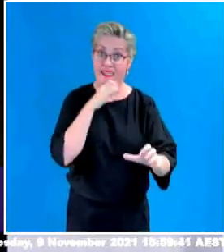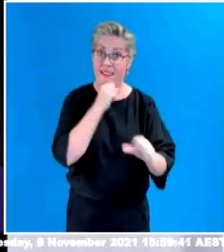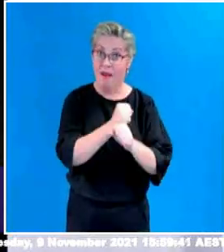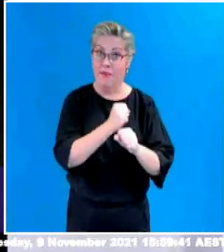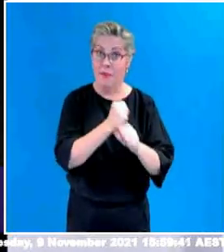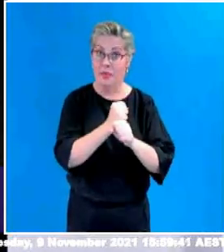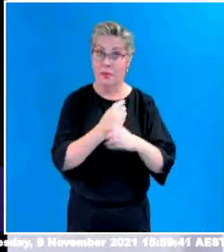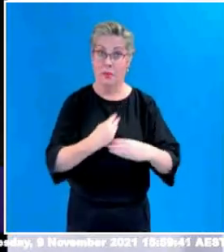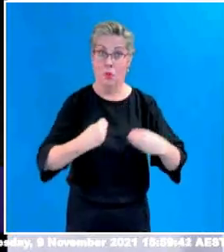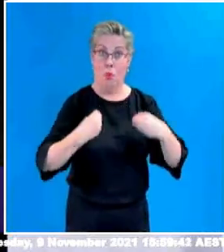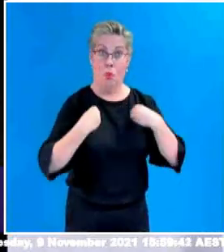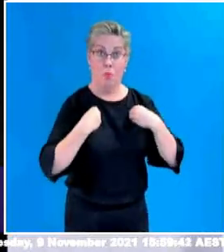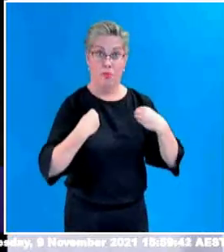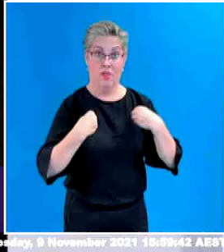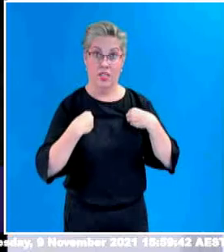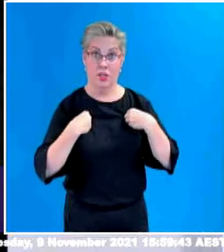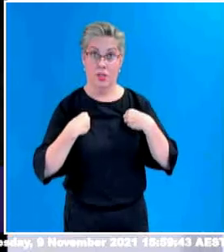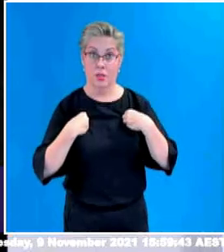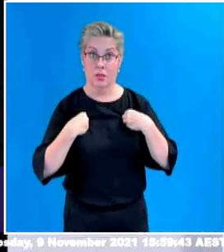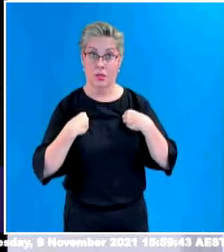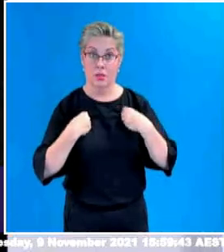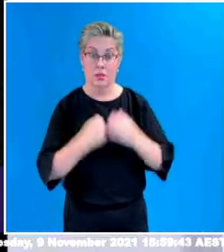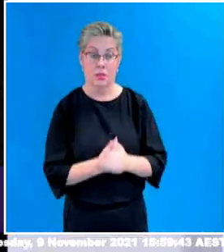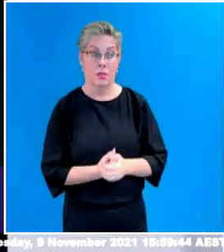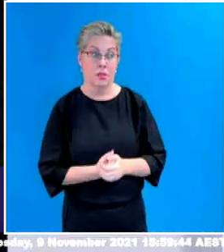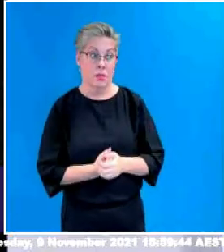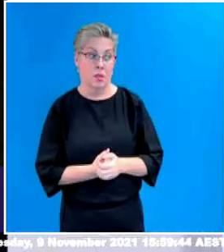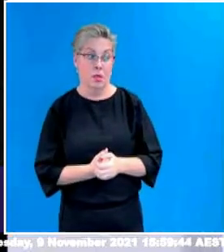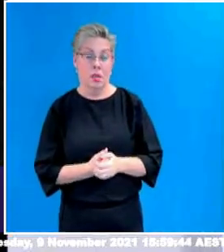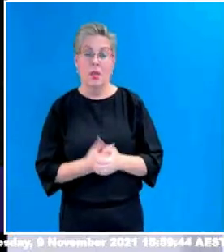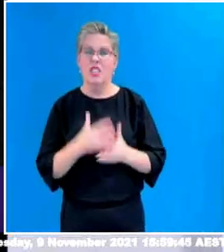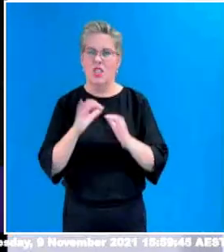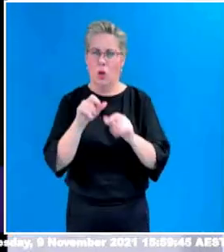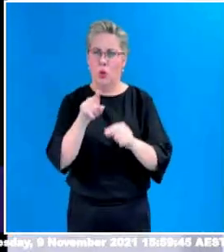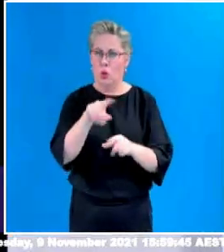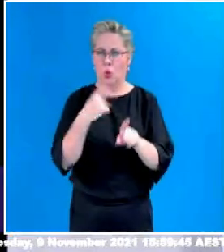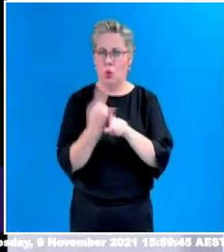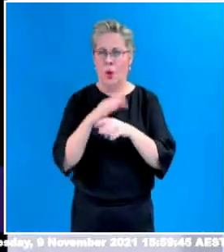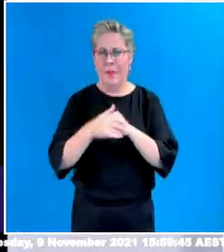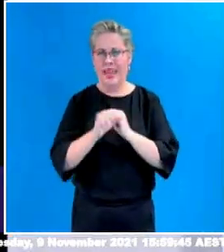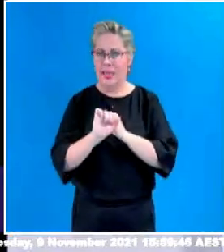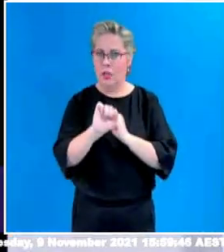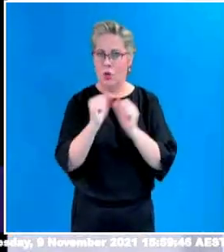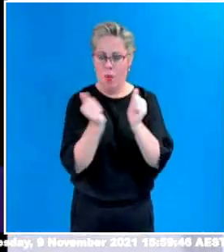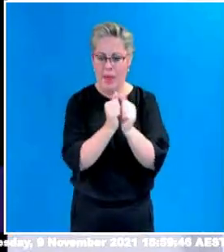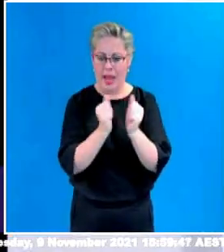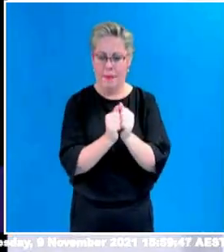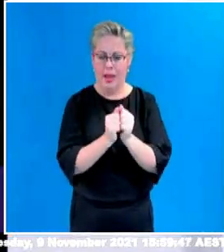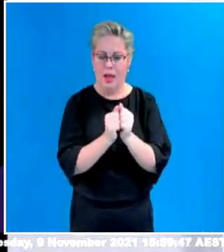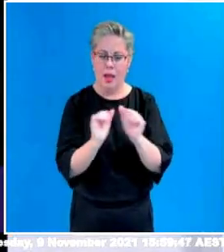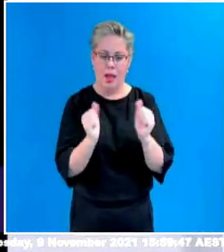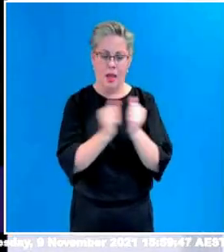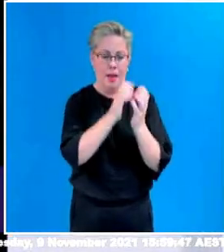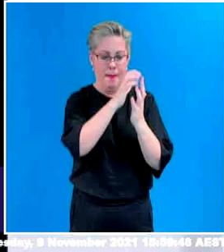It is page 69 of the 1 November paper. Your response is three and a half lines.